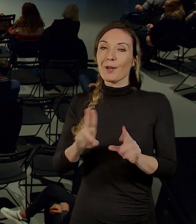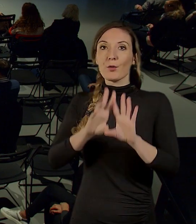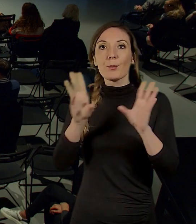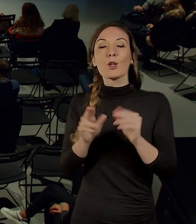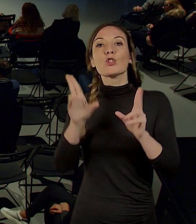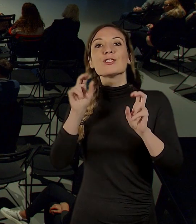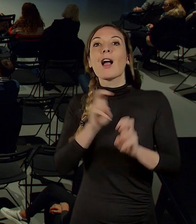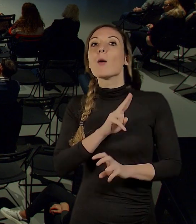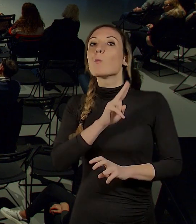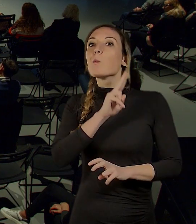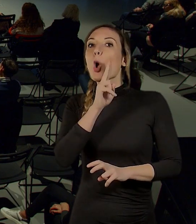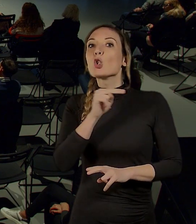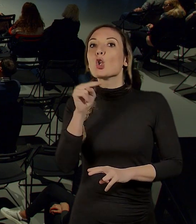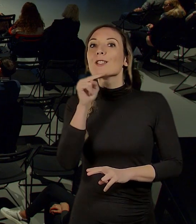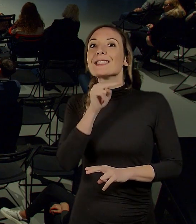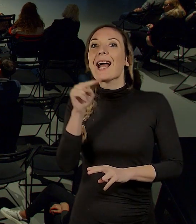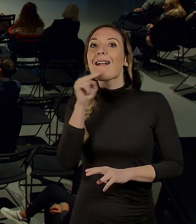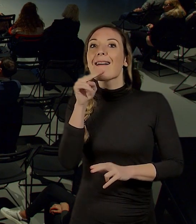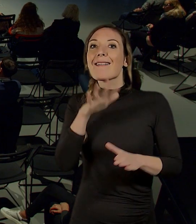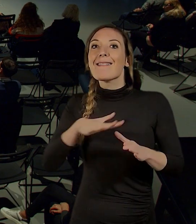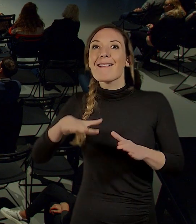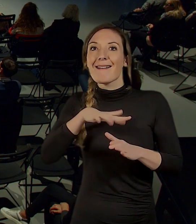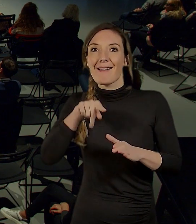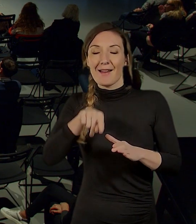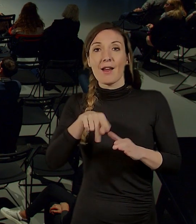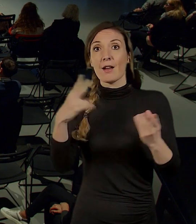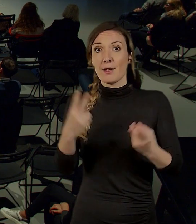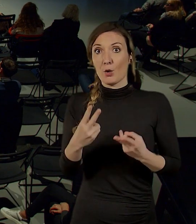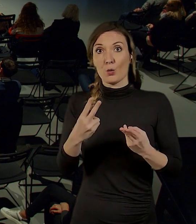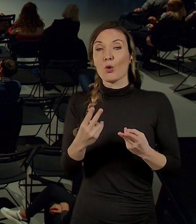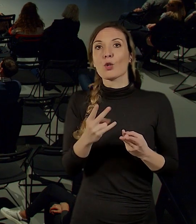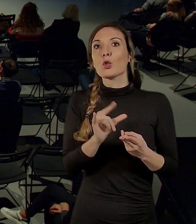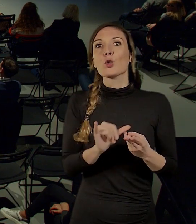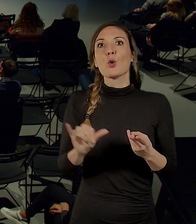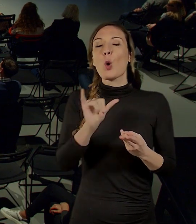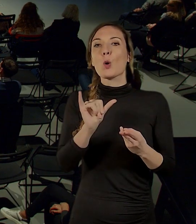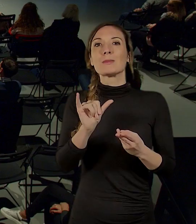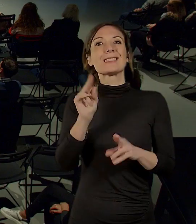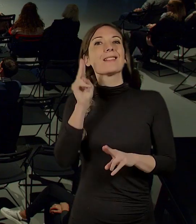either asphalt or concrete everything. Here we went exactly the opposite way. We either retain or soak up all the water.